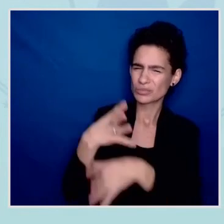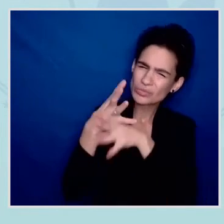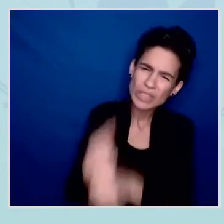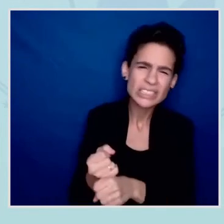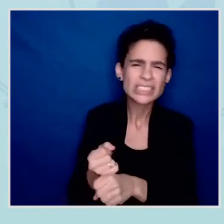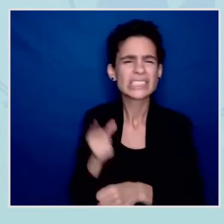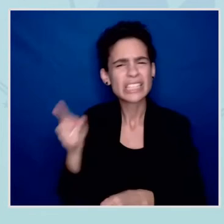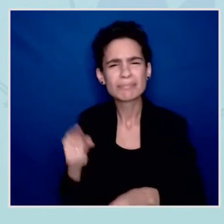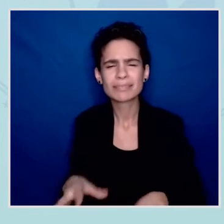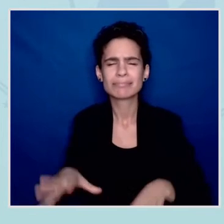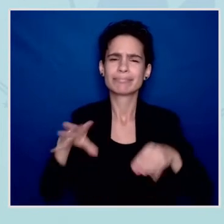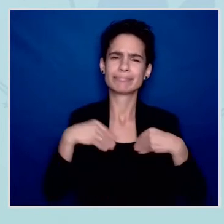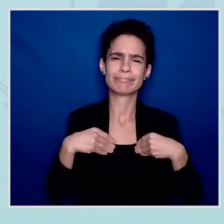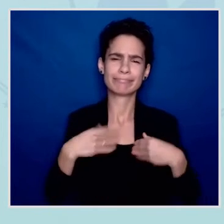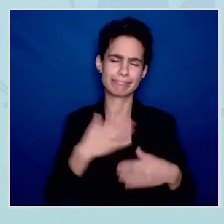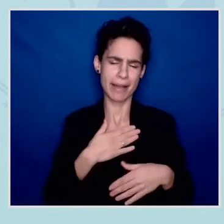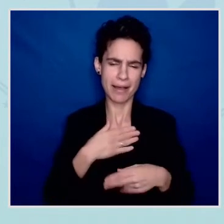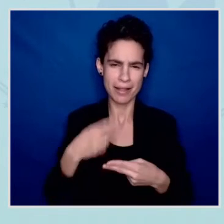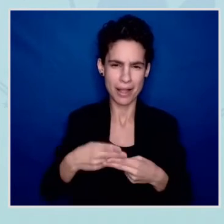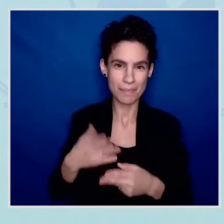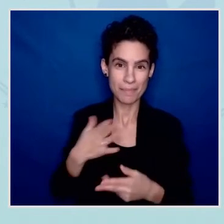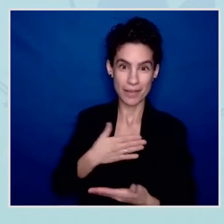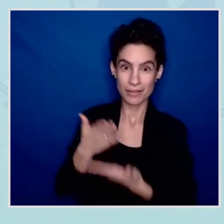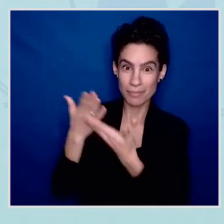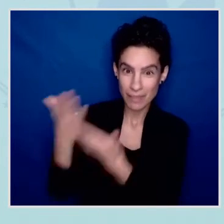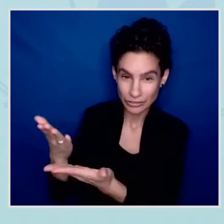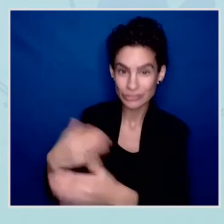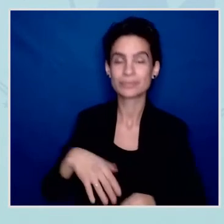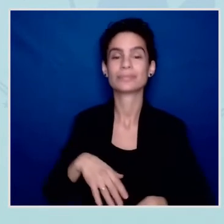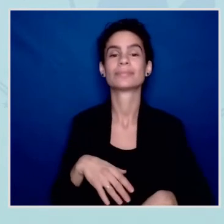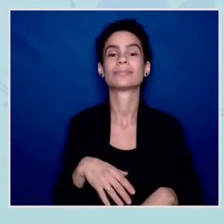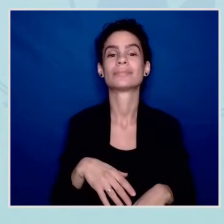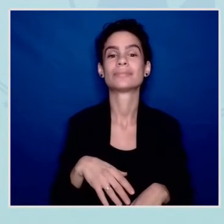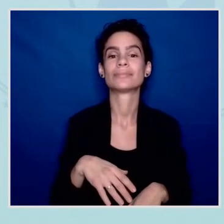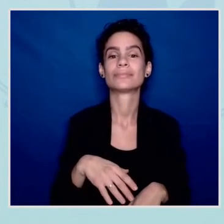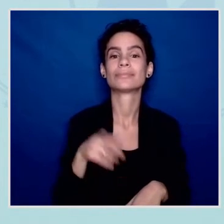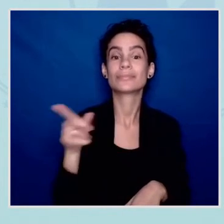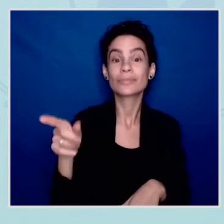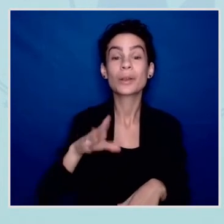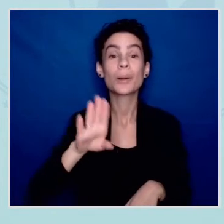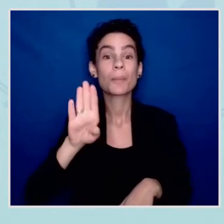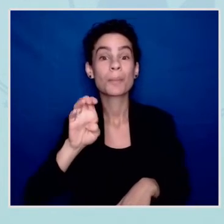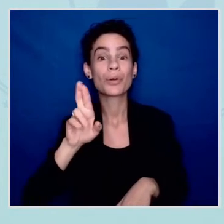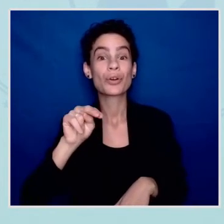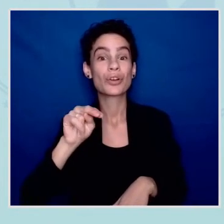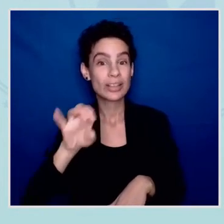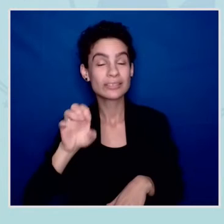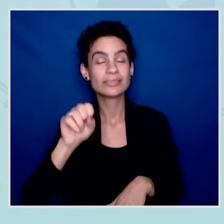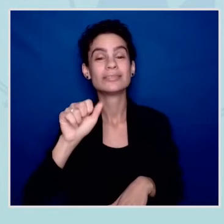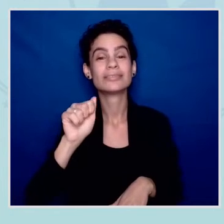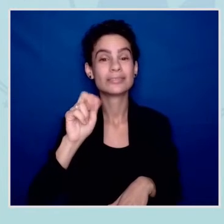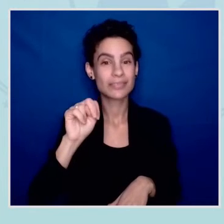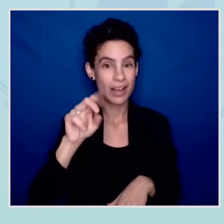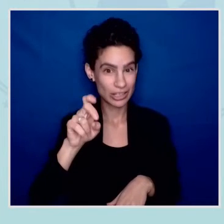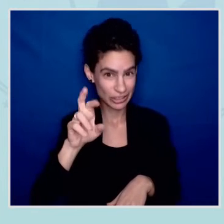IMPORTANT DEPARTMENTS TO ME, I TRUST MAYOR WALSH AND I'M